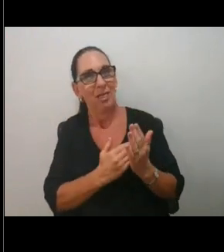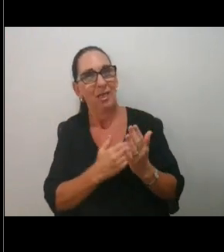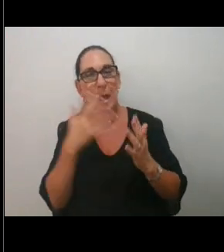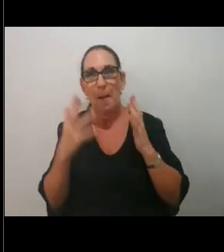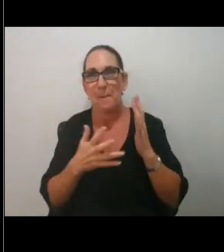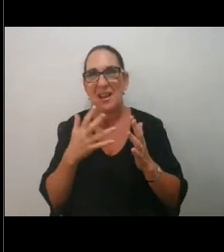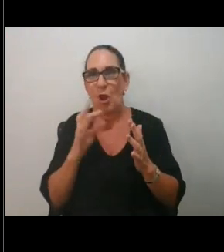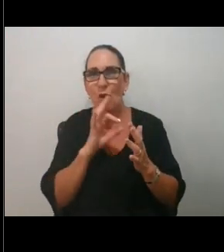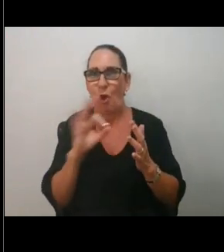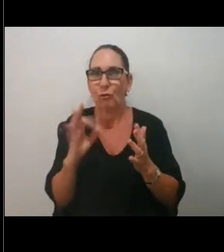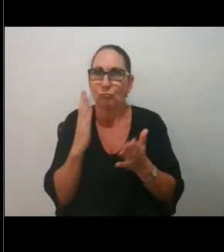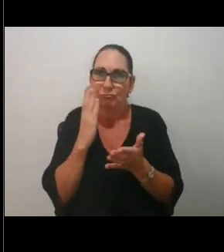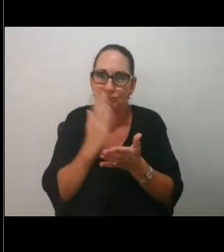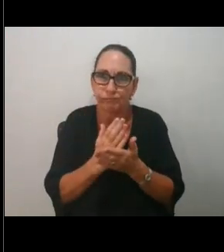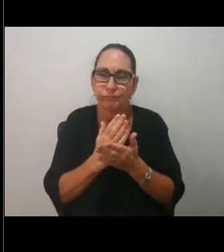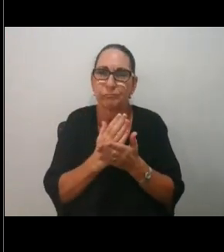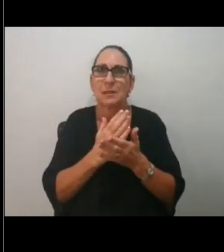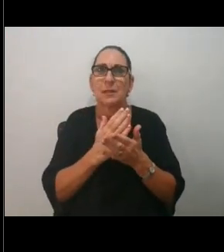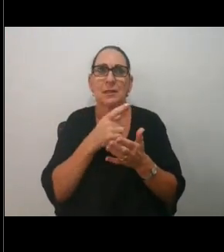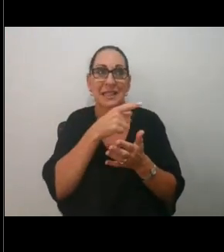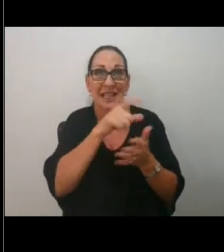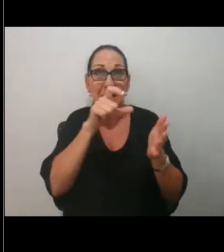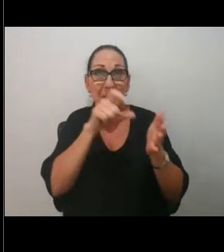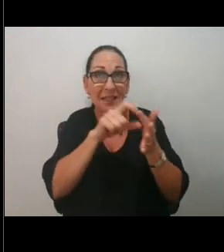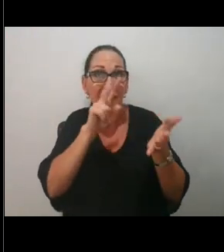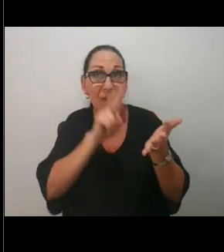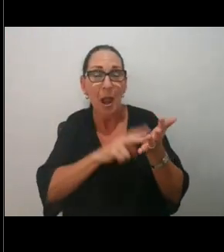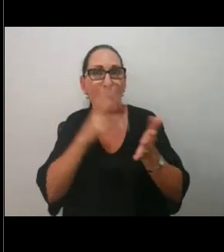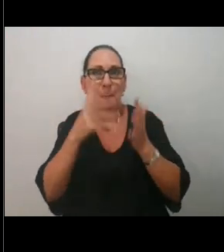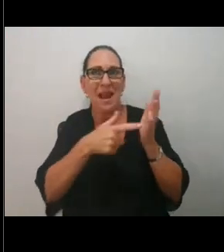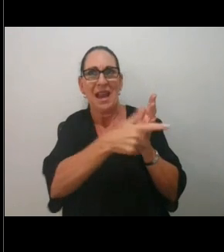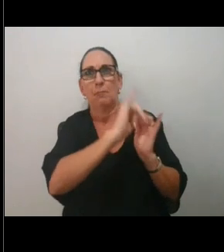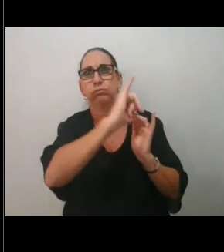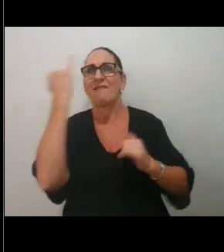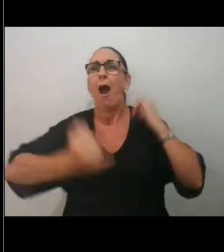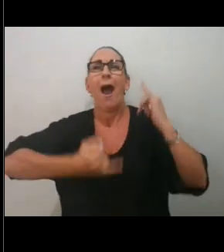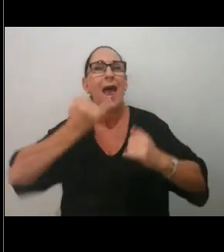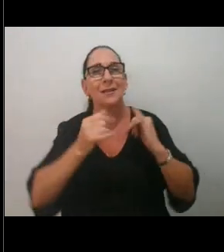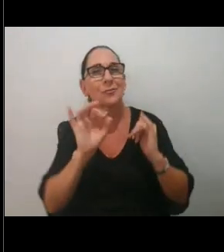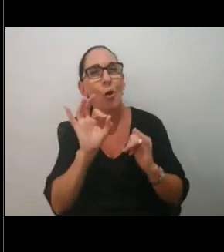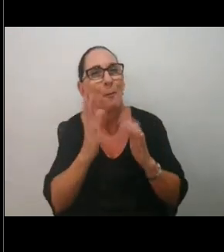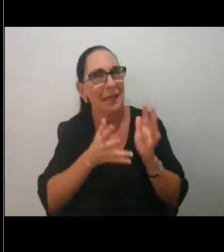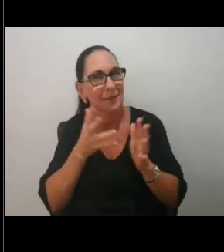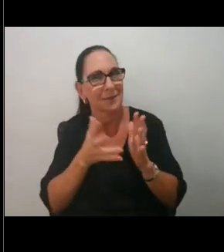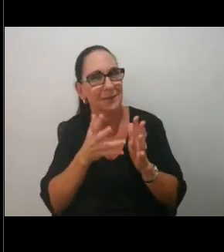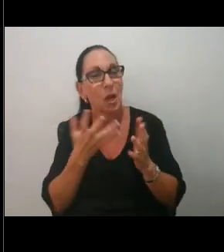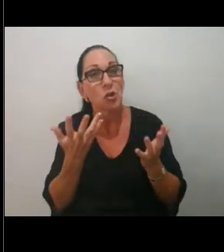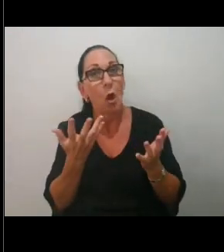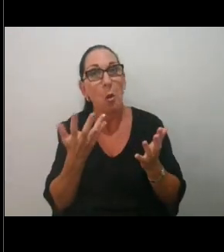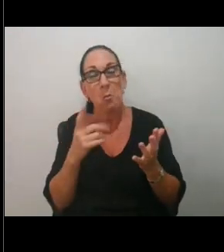violence involve a violent um aspect to it but certainly there's also access on the order through